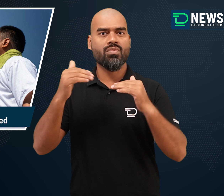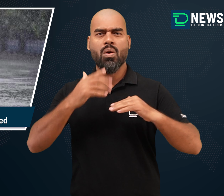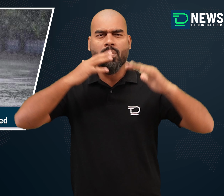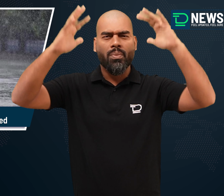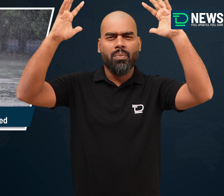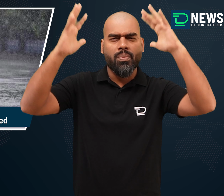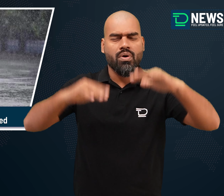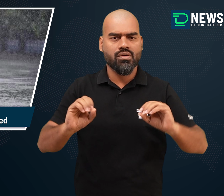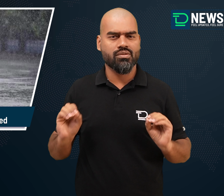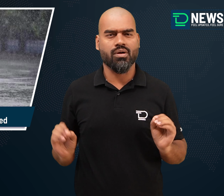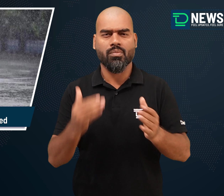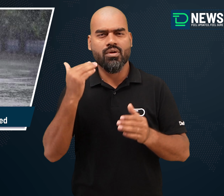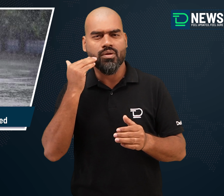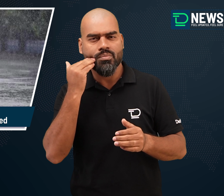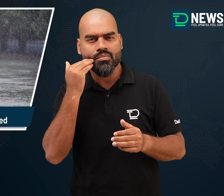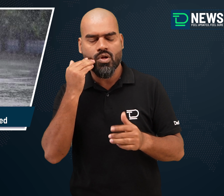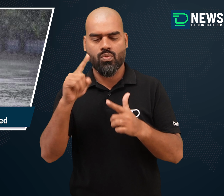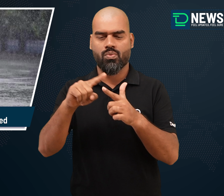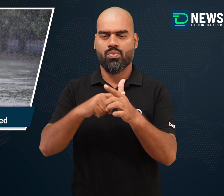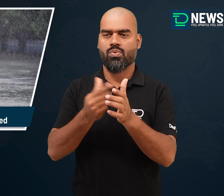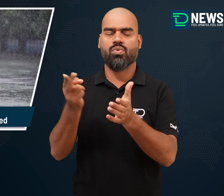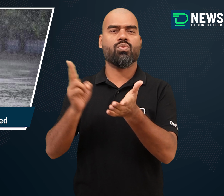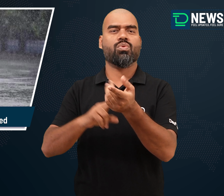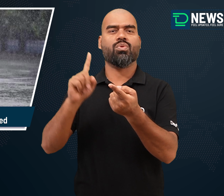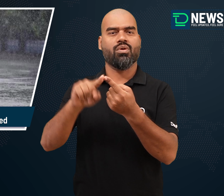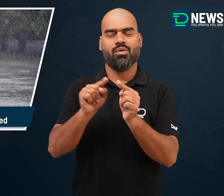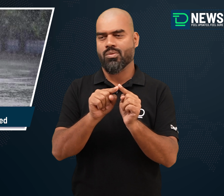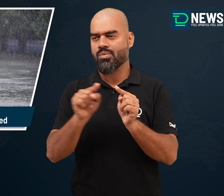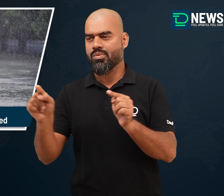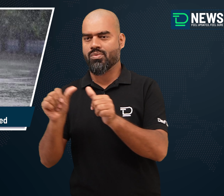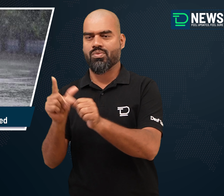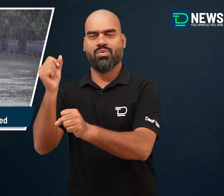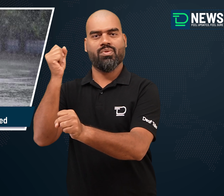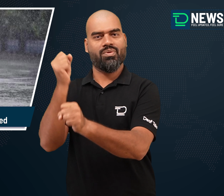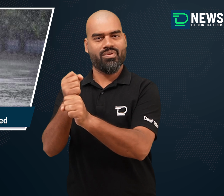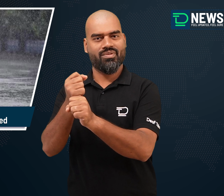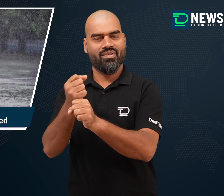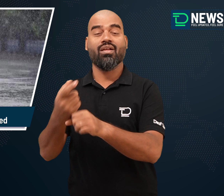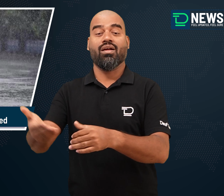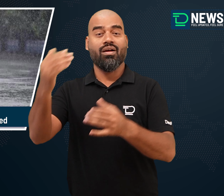The monsoon or rainy season lasts from June to September,